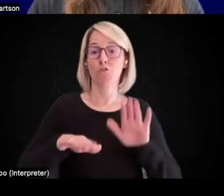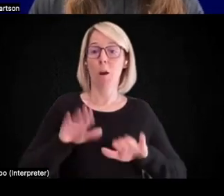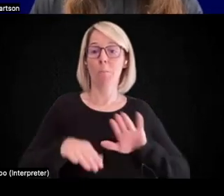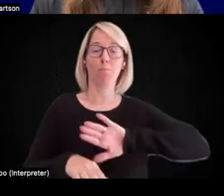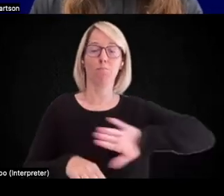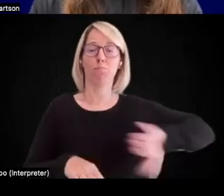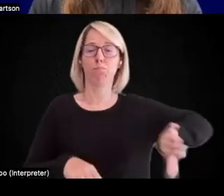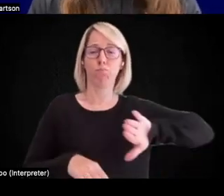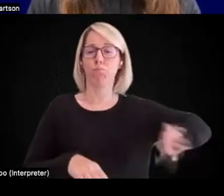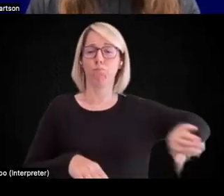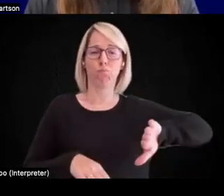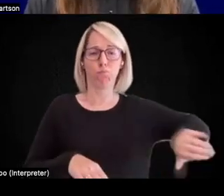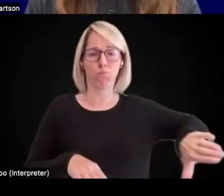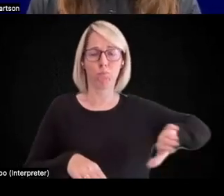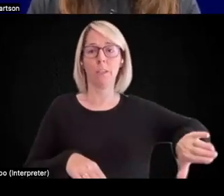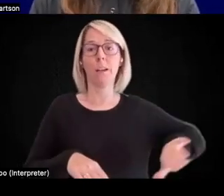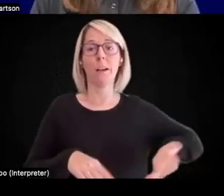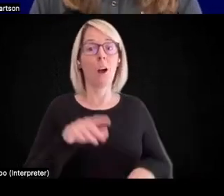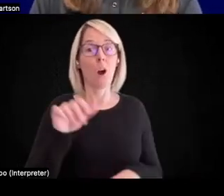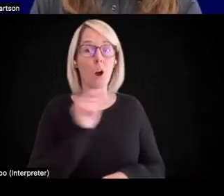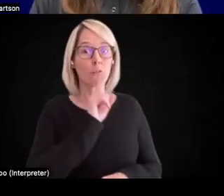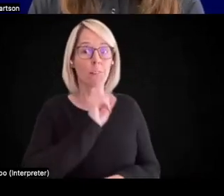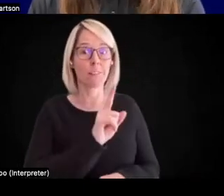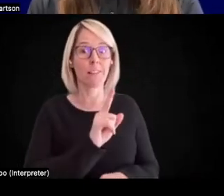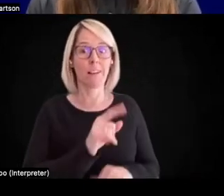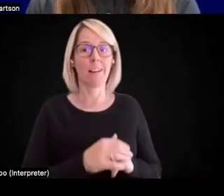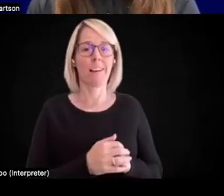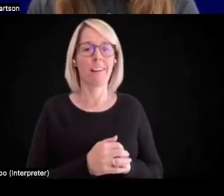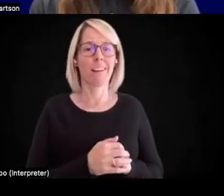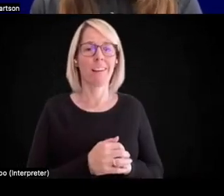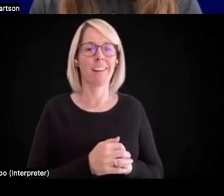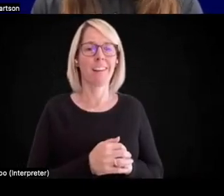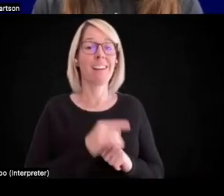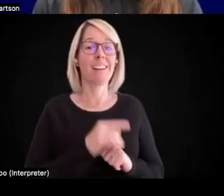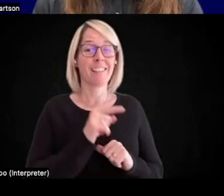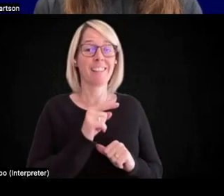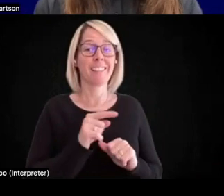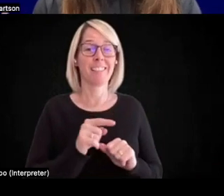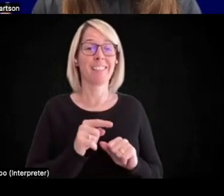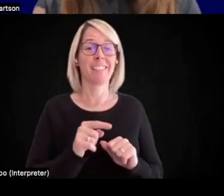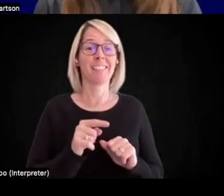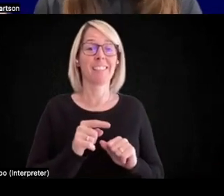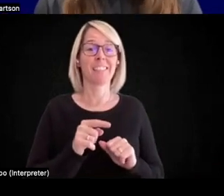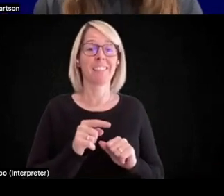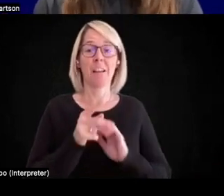The other thing I should probably mention is this recording took place in the midst of lots of other